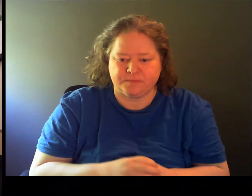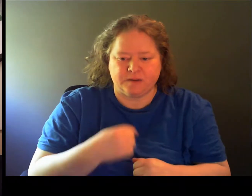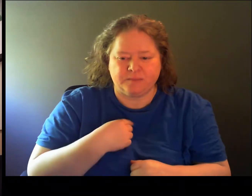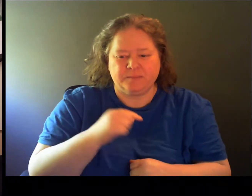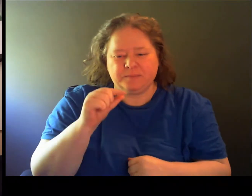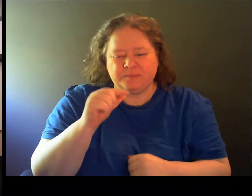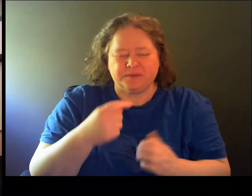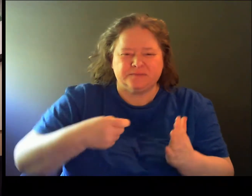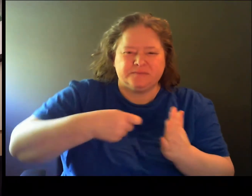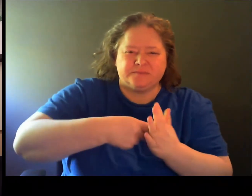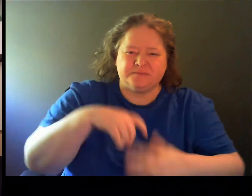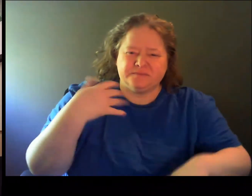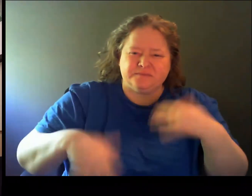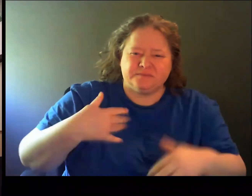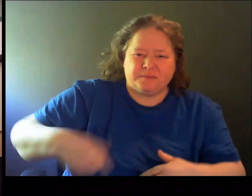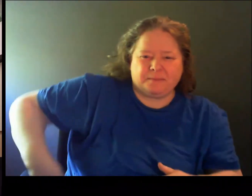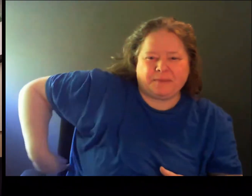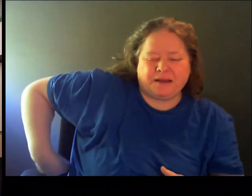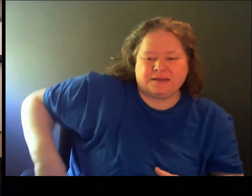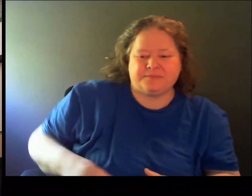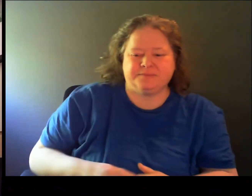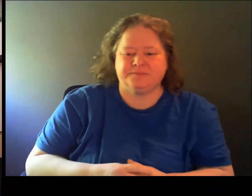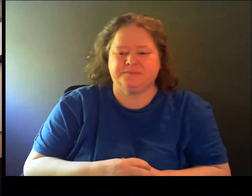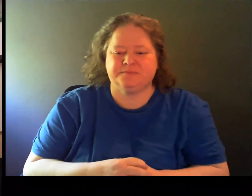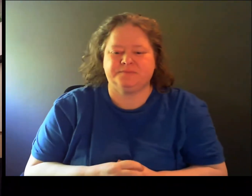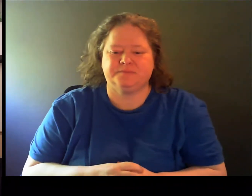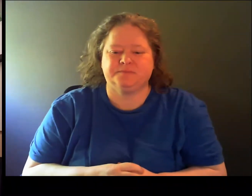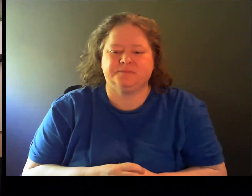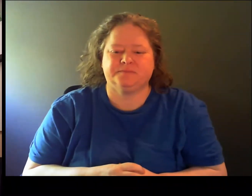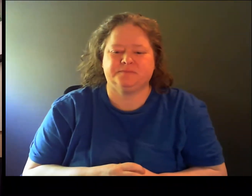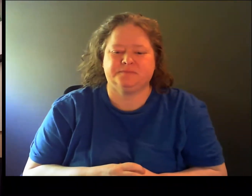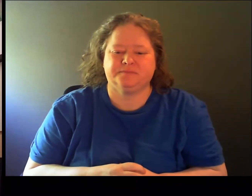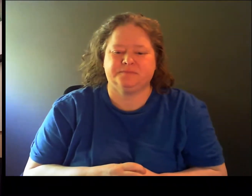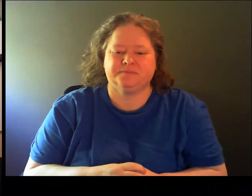I’ve had a little bit of additional back pain.